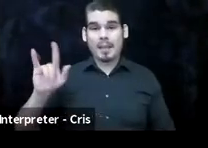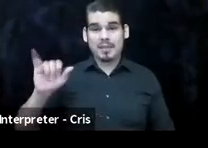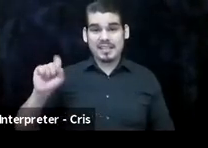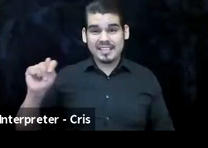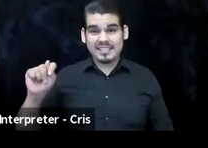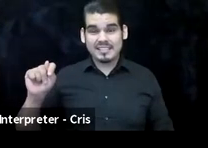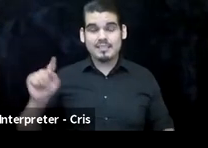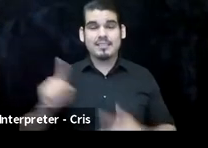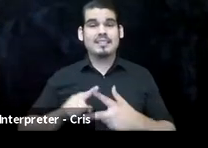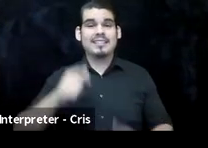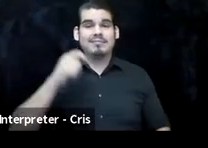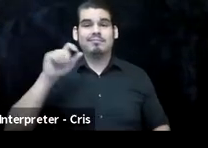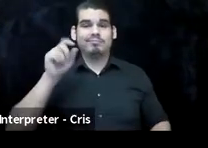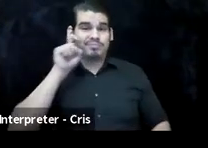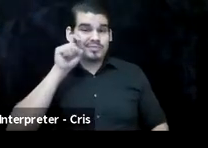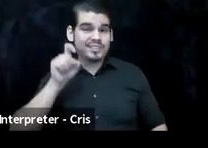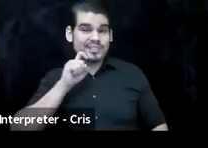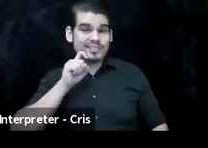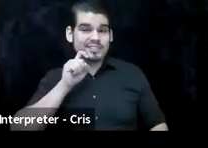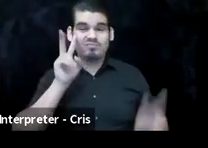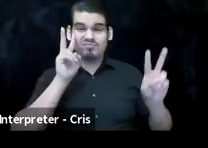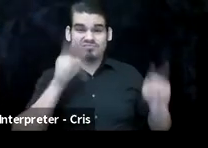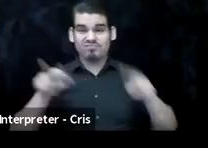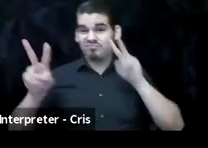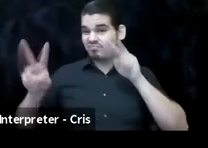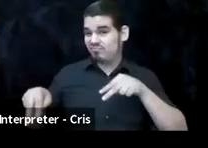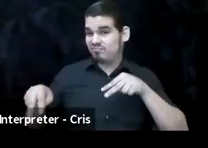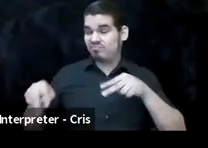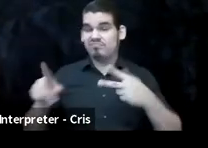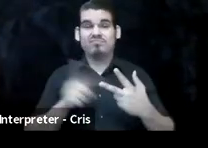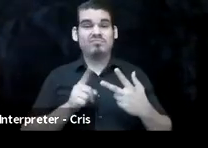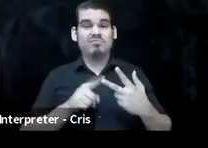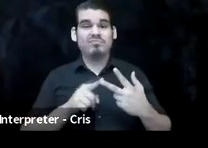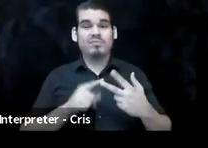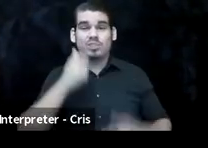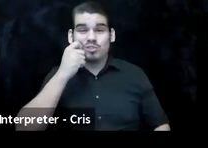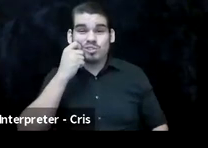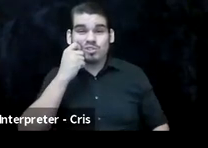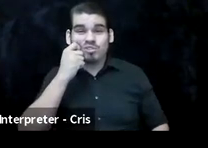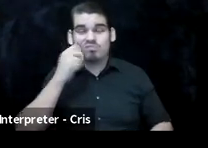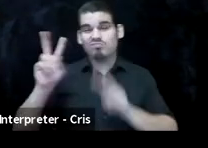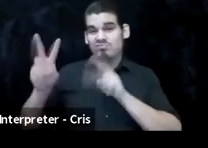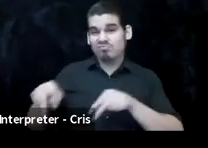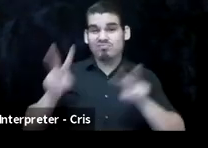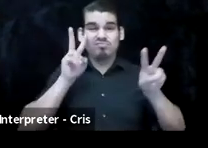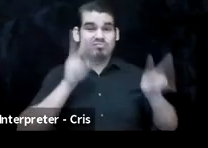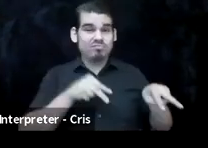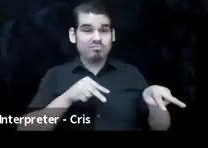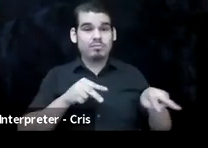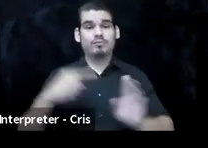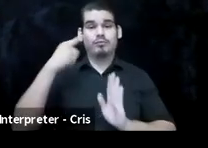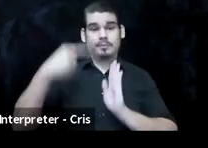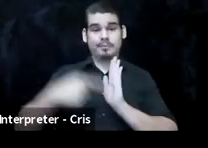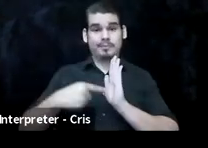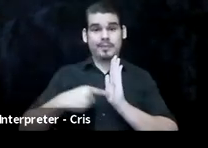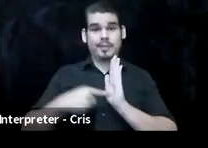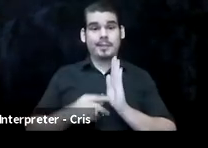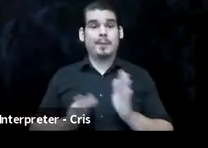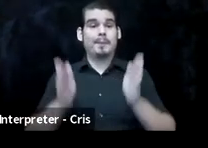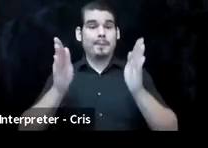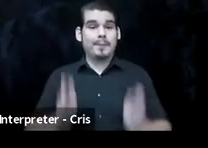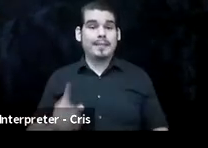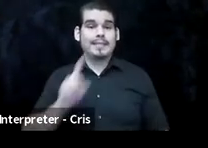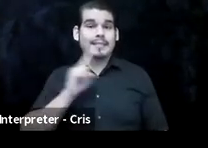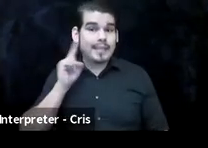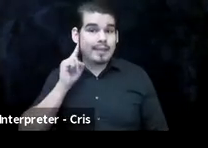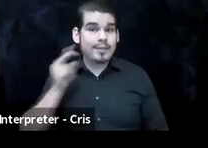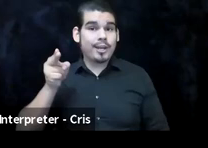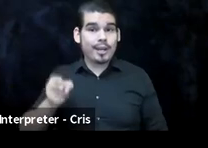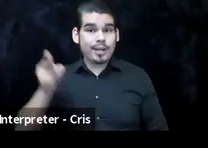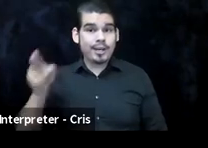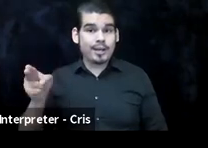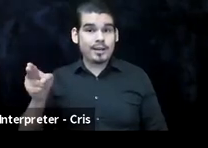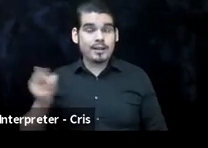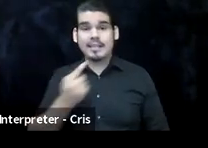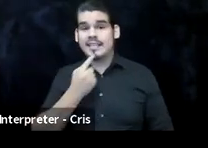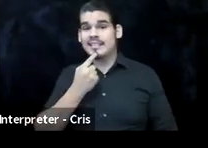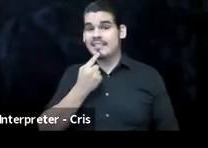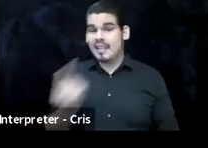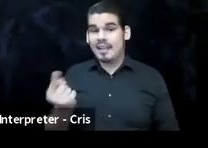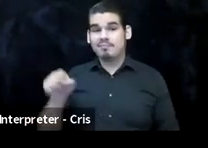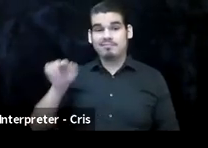RAD Region II: don't refer to someone who is deaf or hard of hearing student as disabled or hearing impaired, as that is considered offensive language or in any other way, so simply to say it.